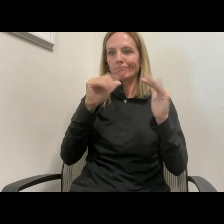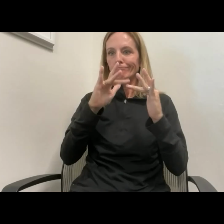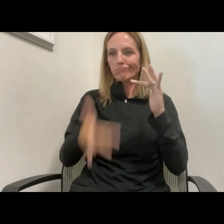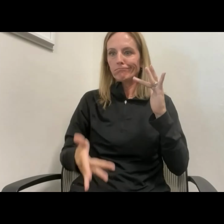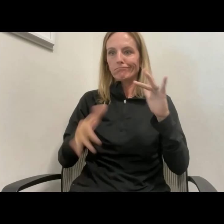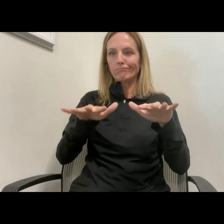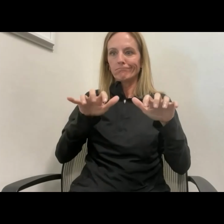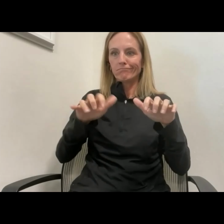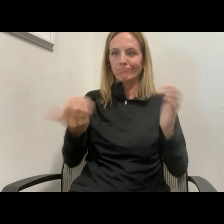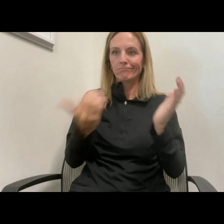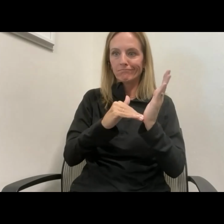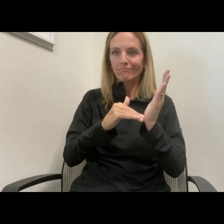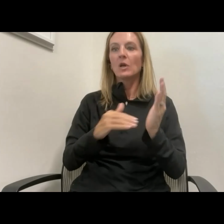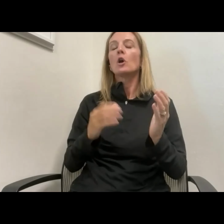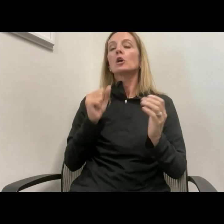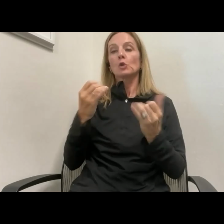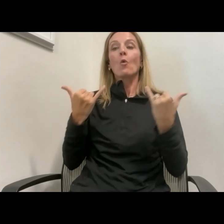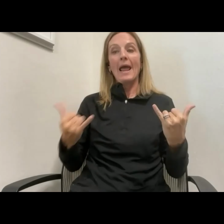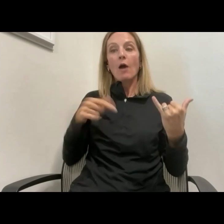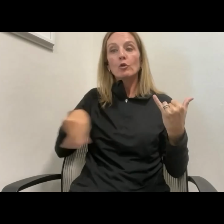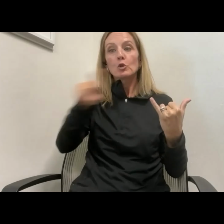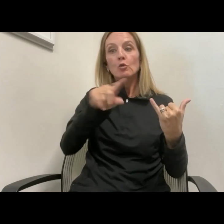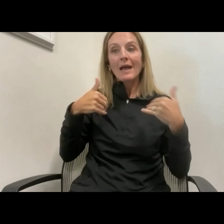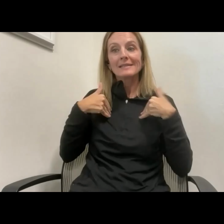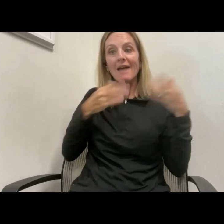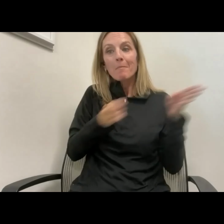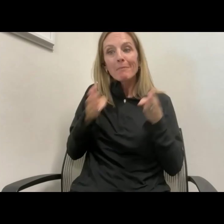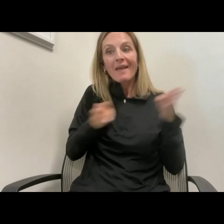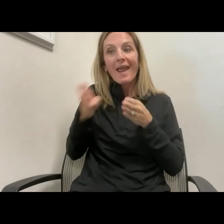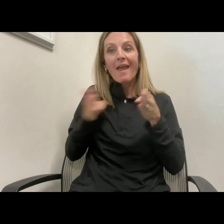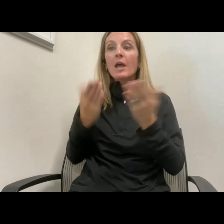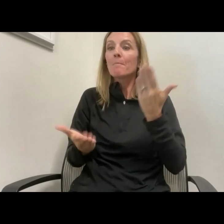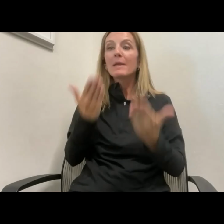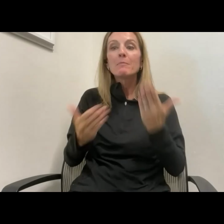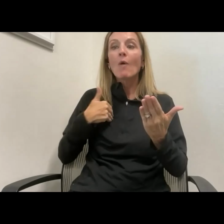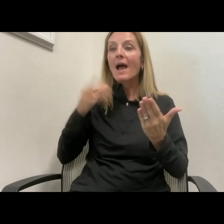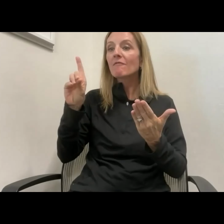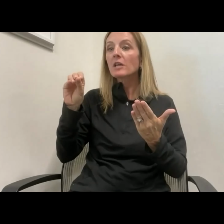have a plan, we’re gonna start looking, you might have a document that you’ve talked to your people.